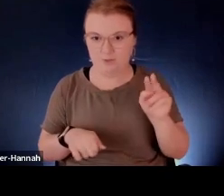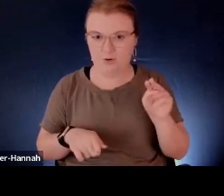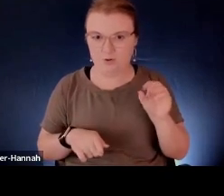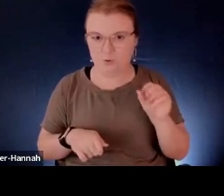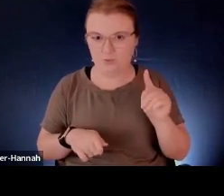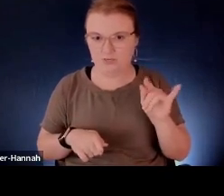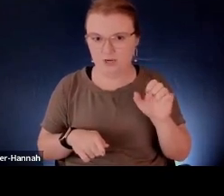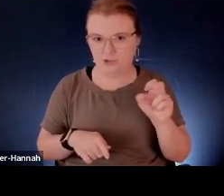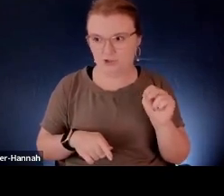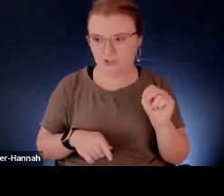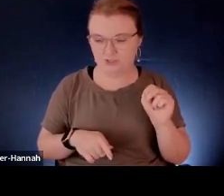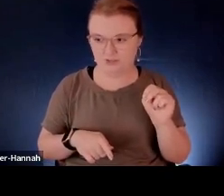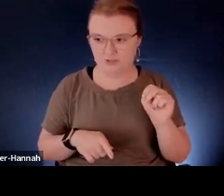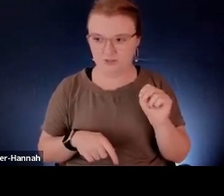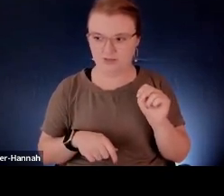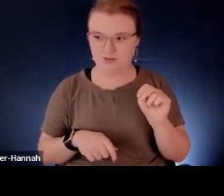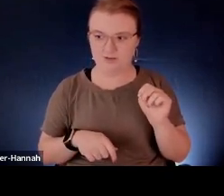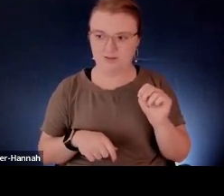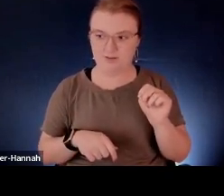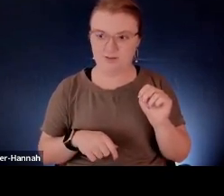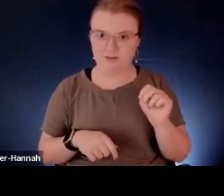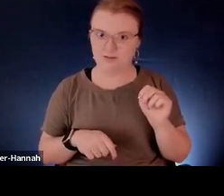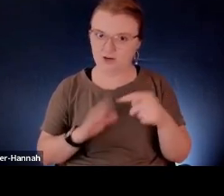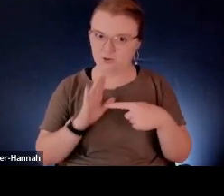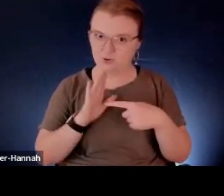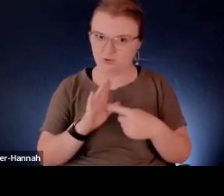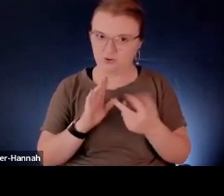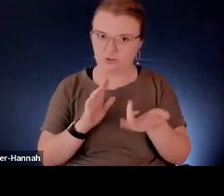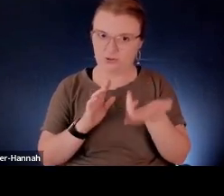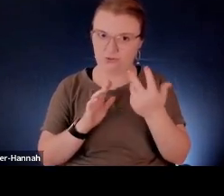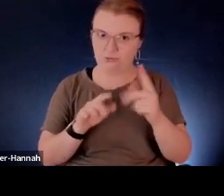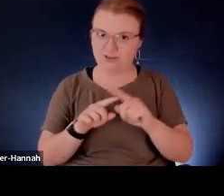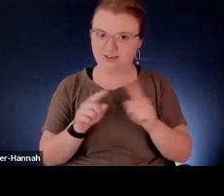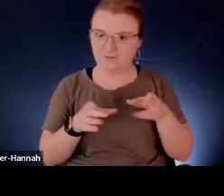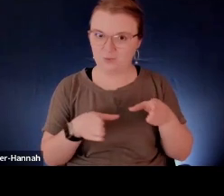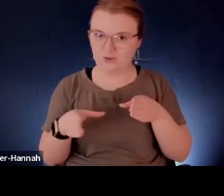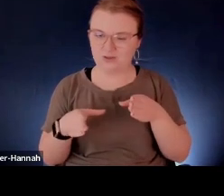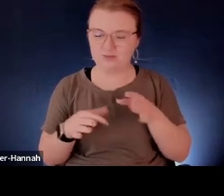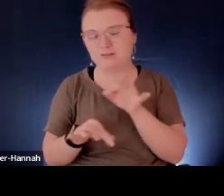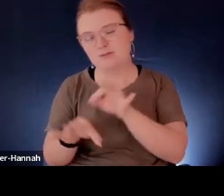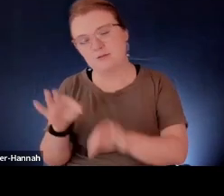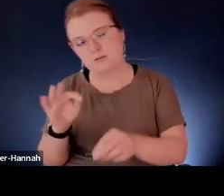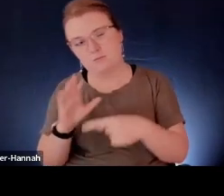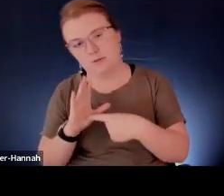placed three different ways. That's a very simple example. But if there's ways by which that,